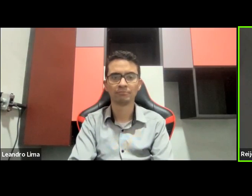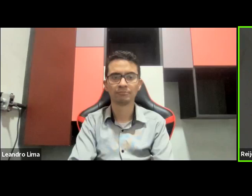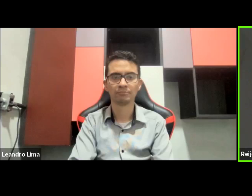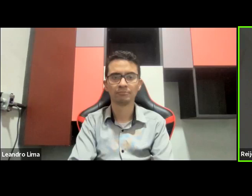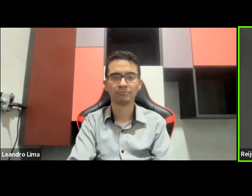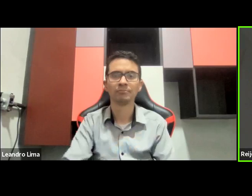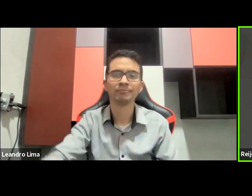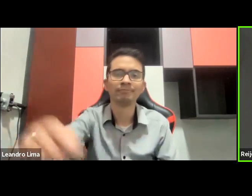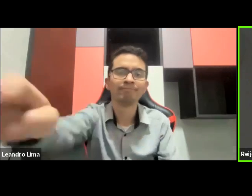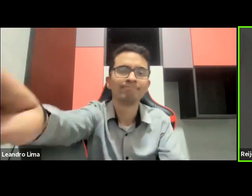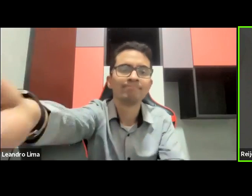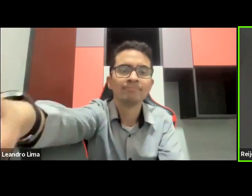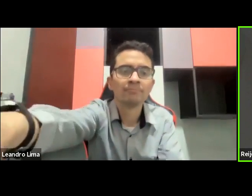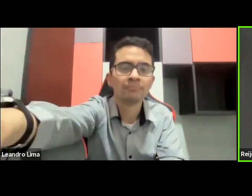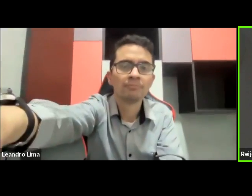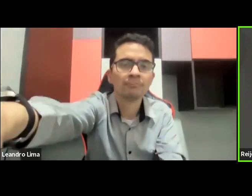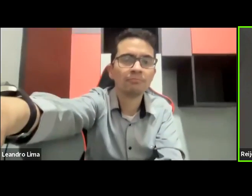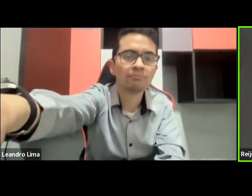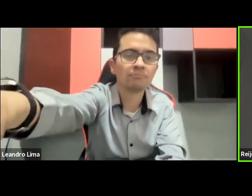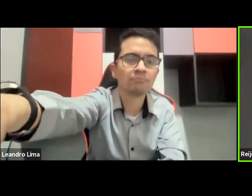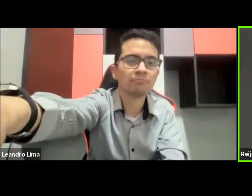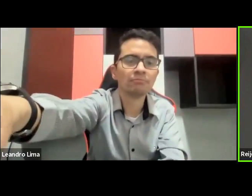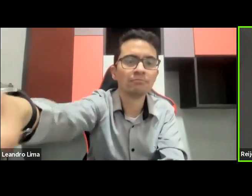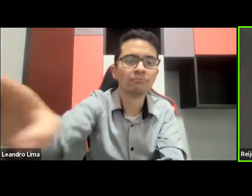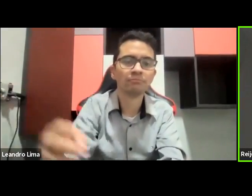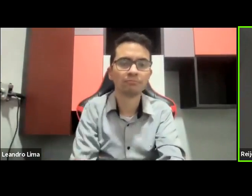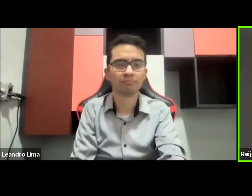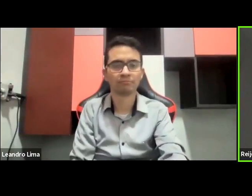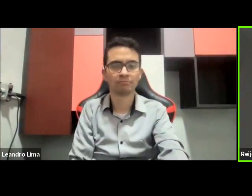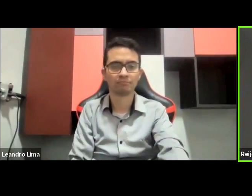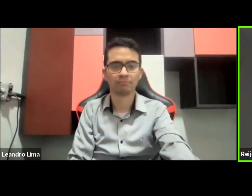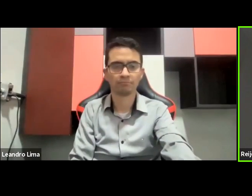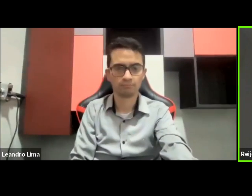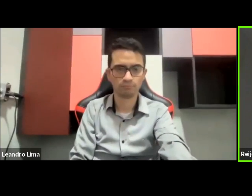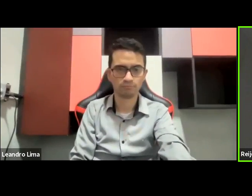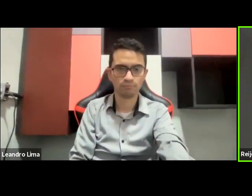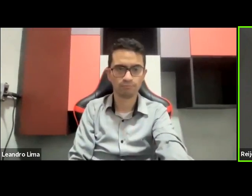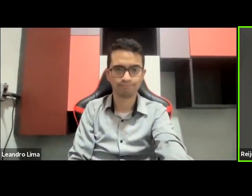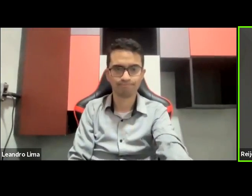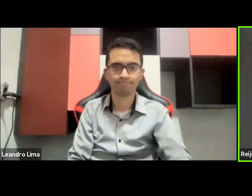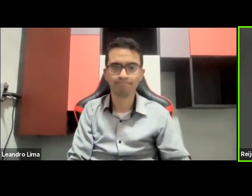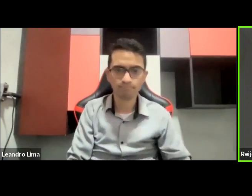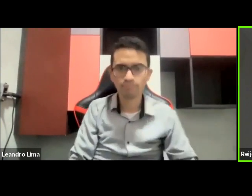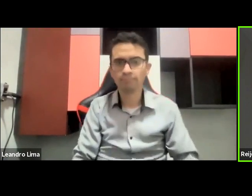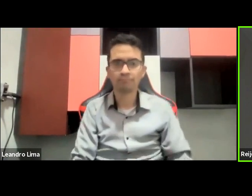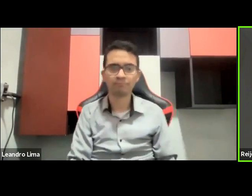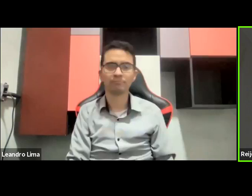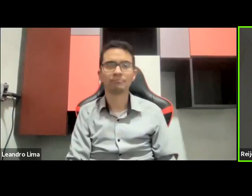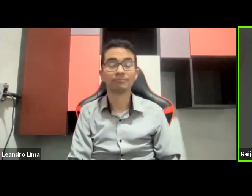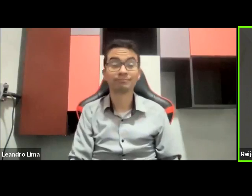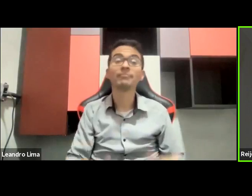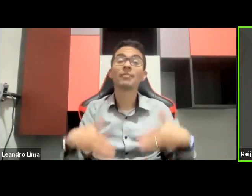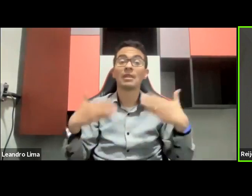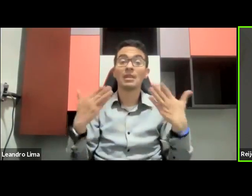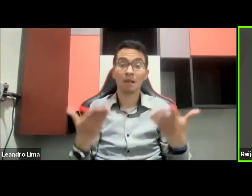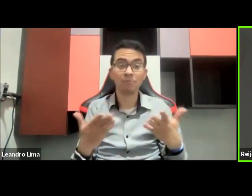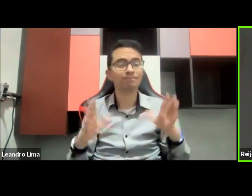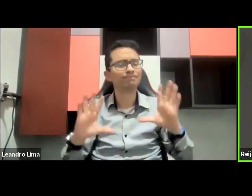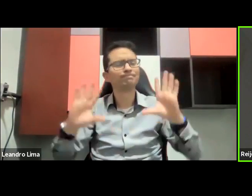What, then. appens What, then, happened or emerge. ed in these income ed in these encounters, and these in these encounters and discusses the.